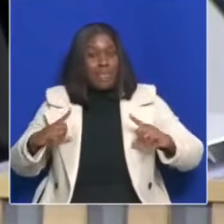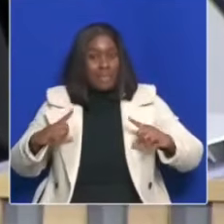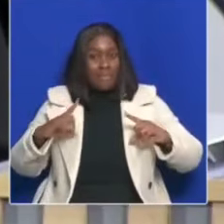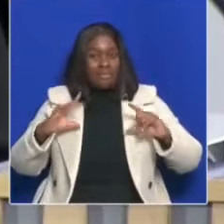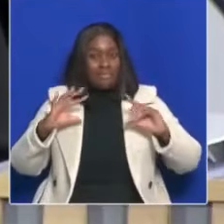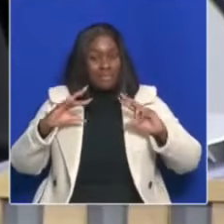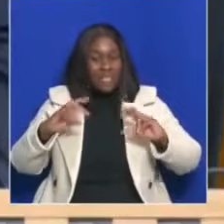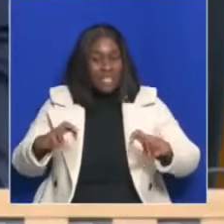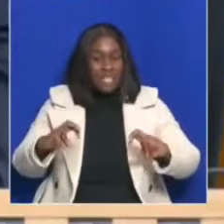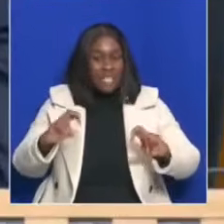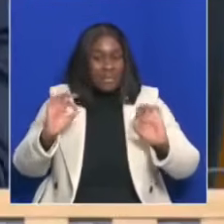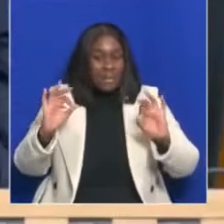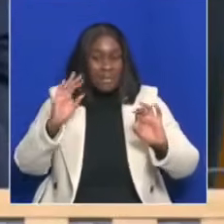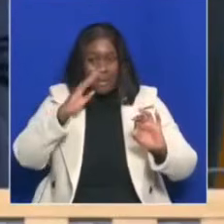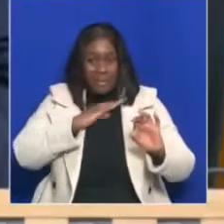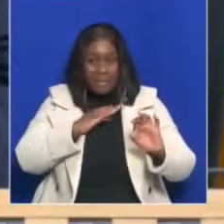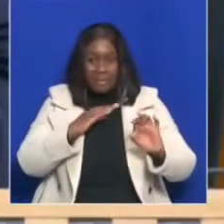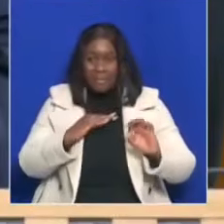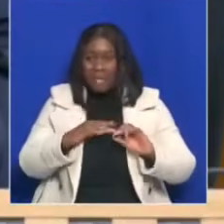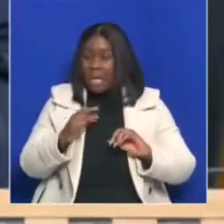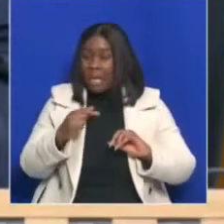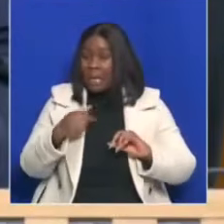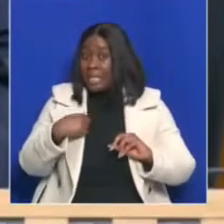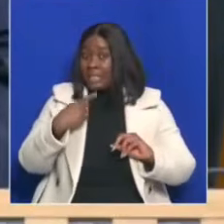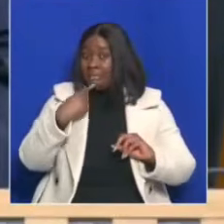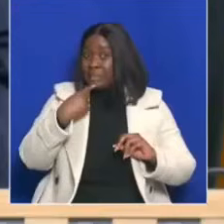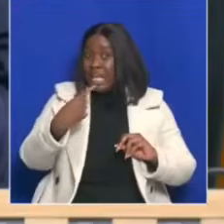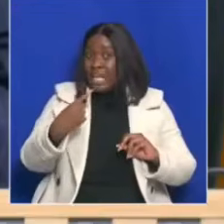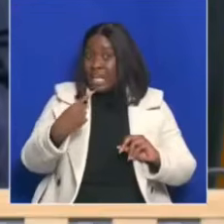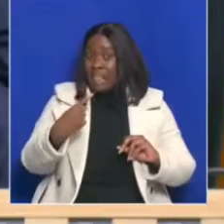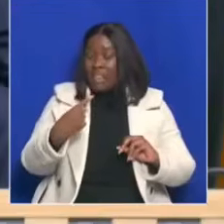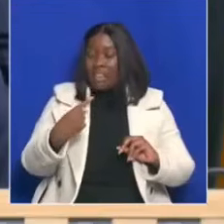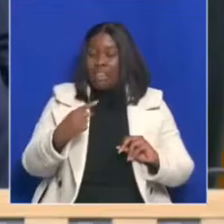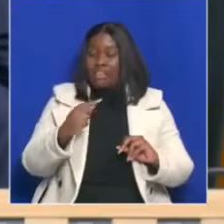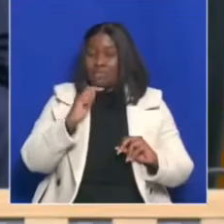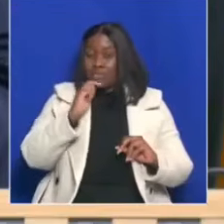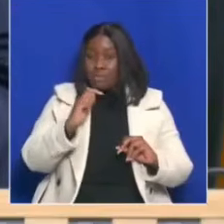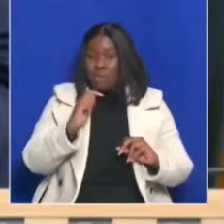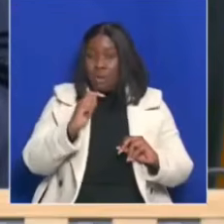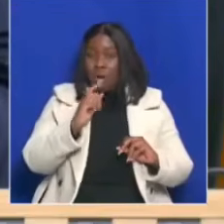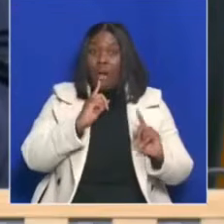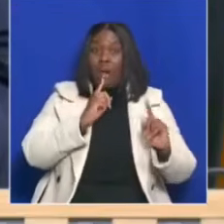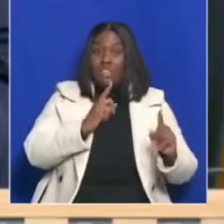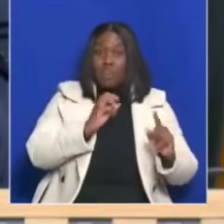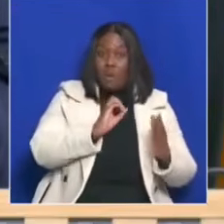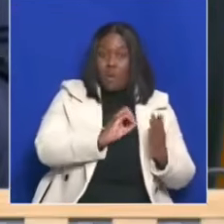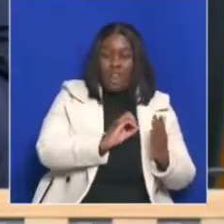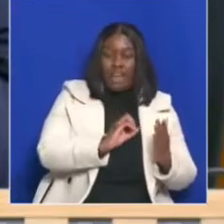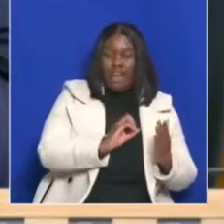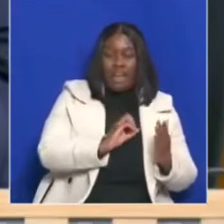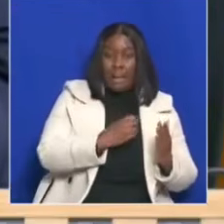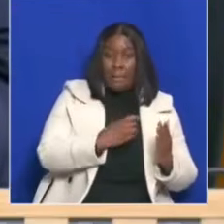And I'm not even suggesting that there is an answer. I'm saying it it may or may not lie there.